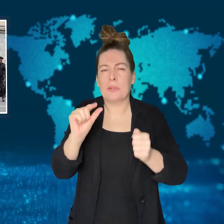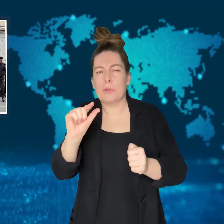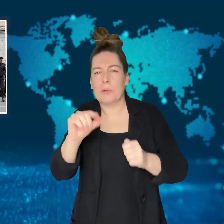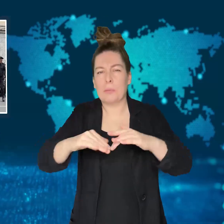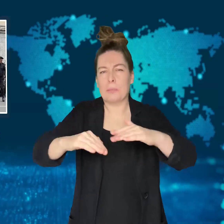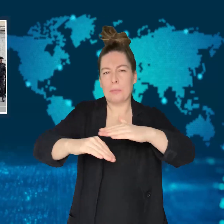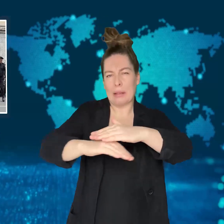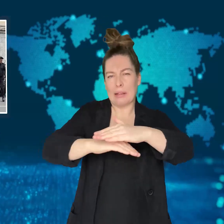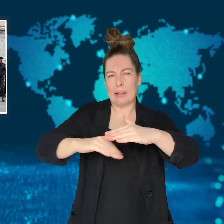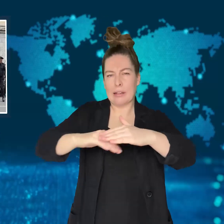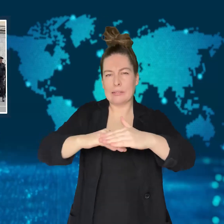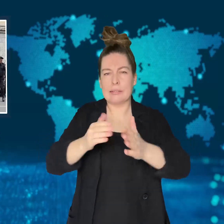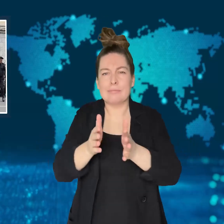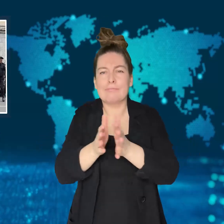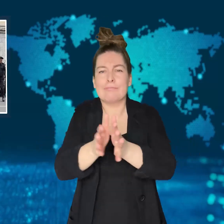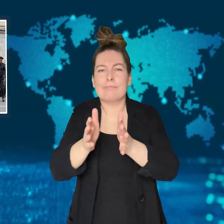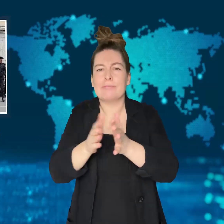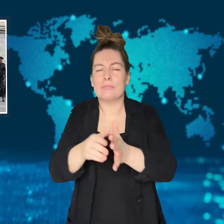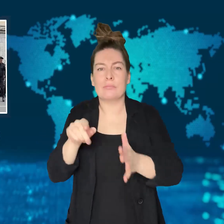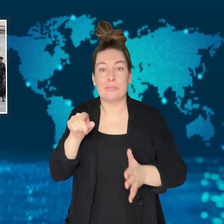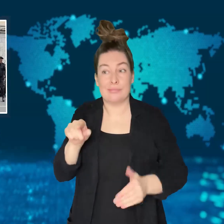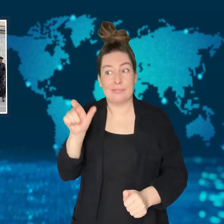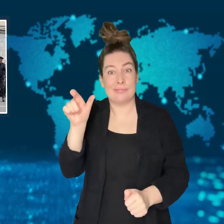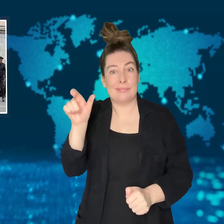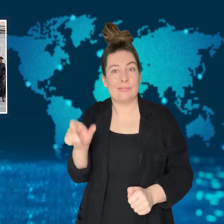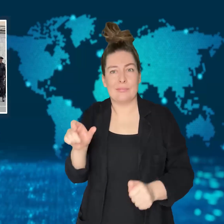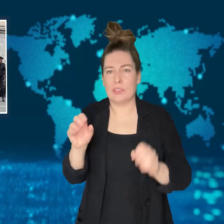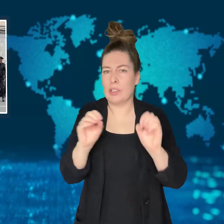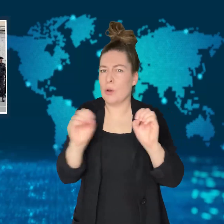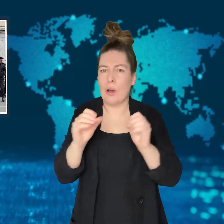According to a preliminary report,